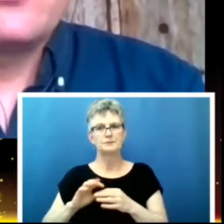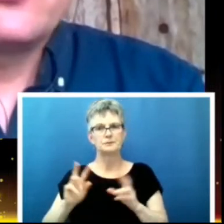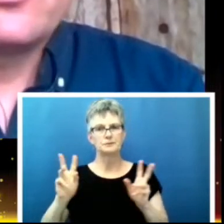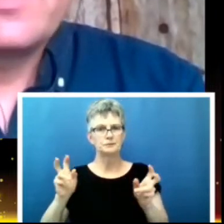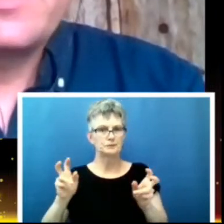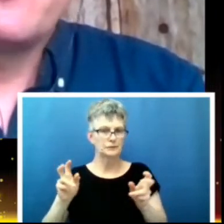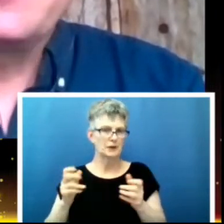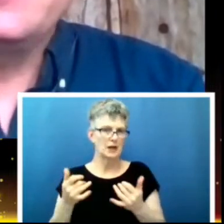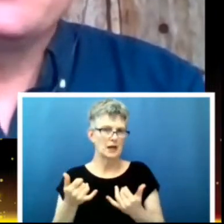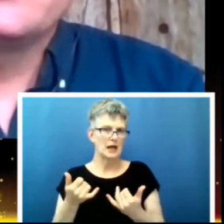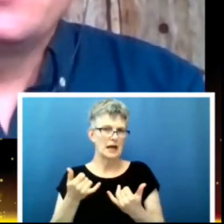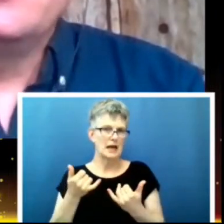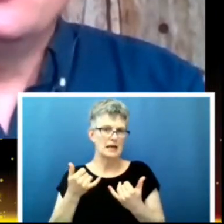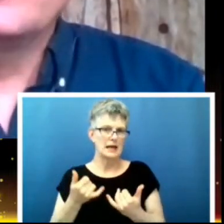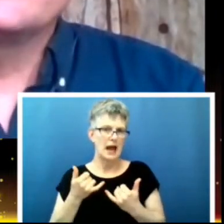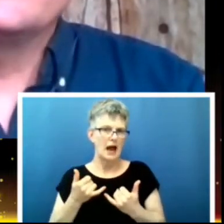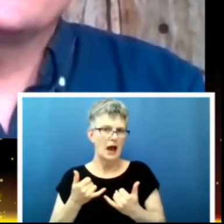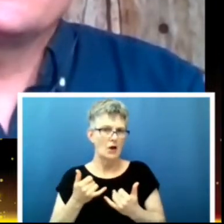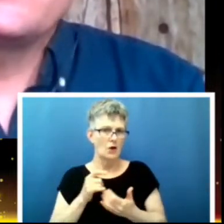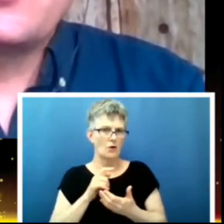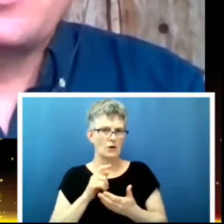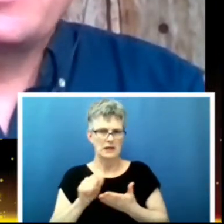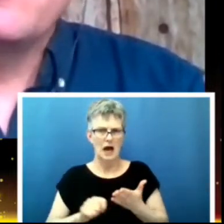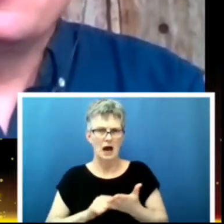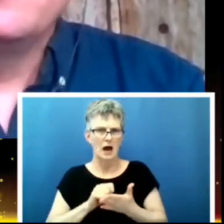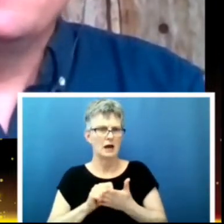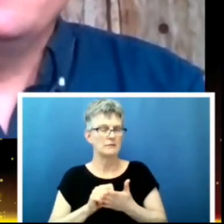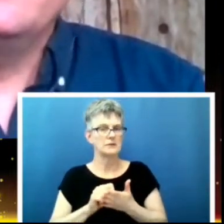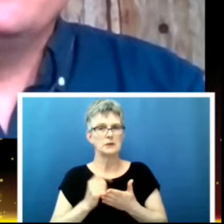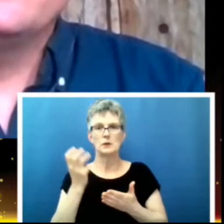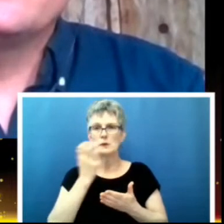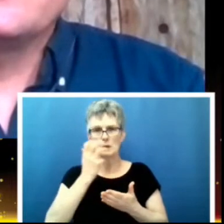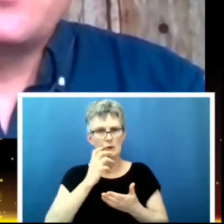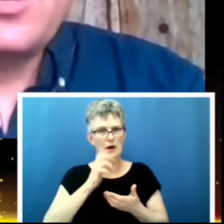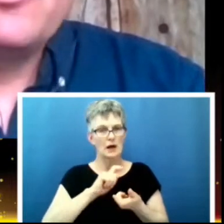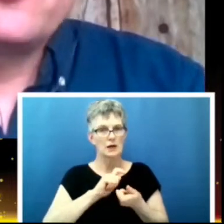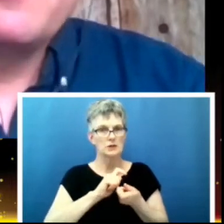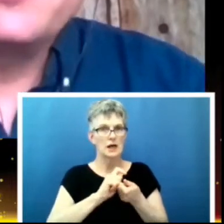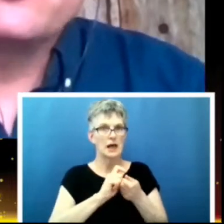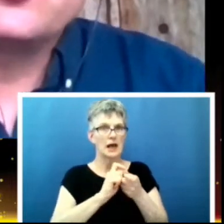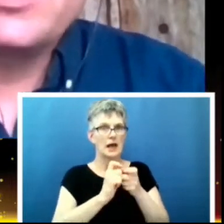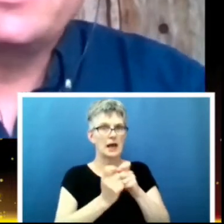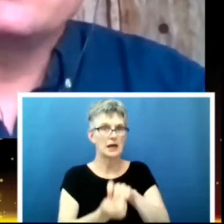for her to have peace, knowing that this time is a time of tremendous change